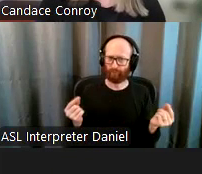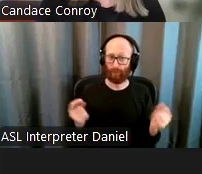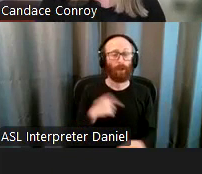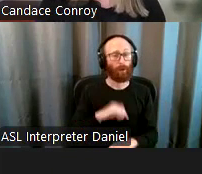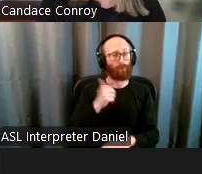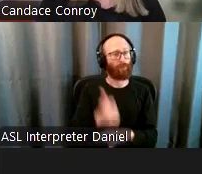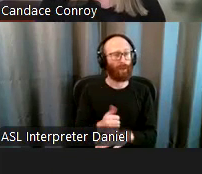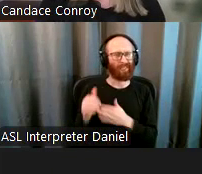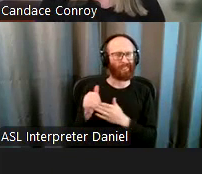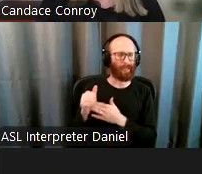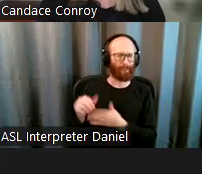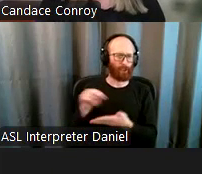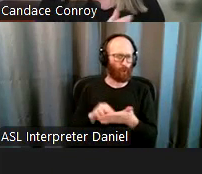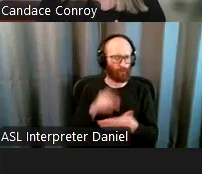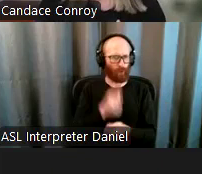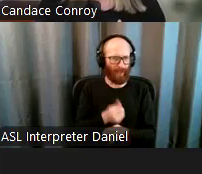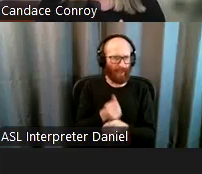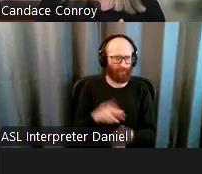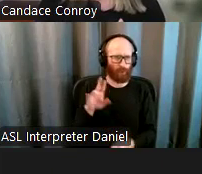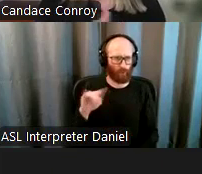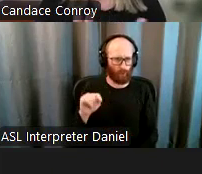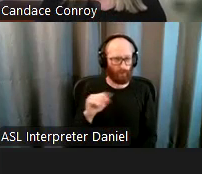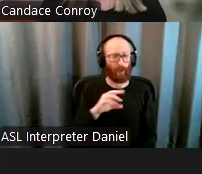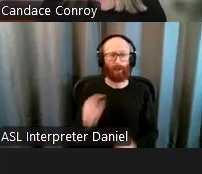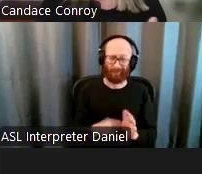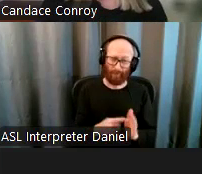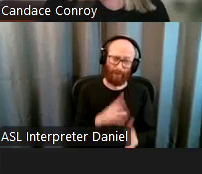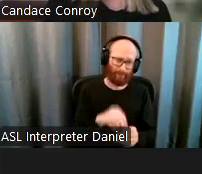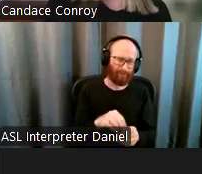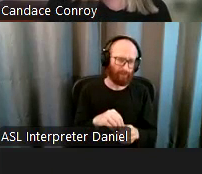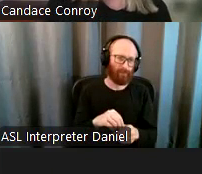notes within every unit, and oftentimes lesson plan to align with the slide deck